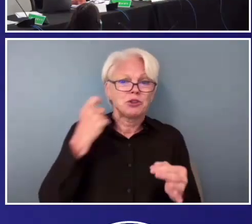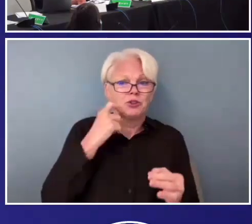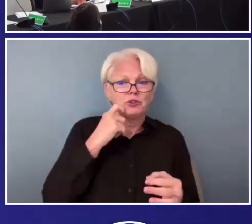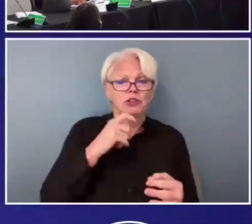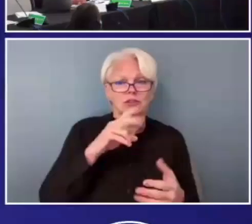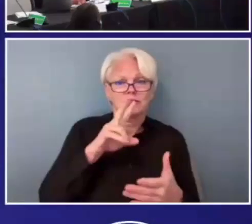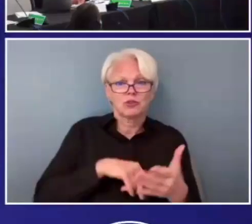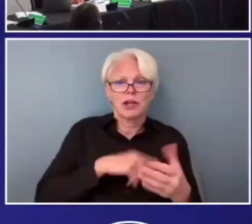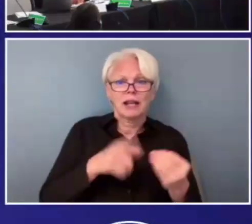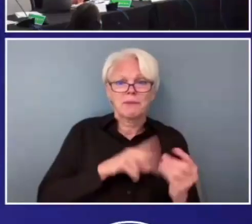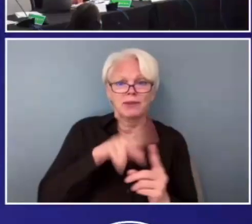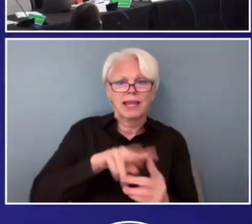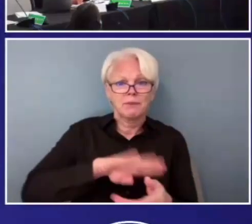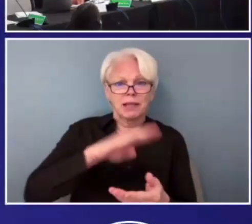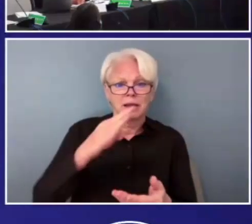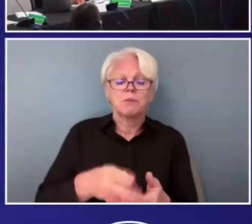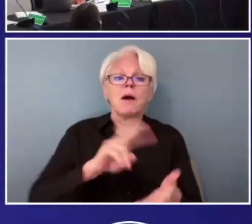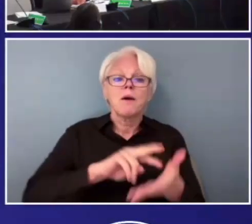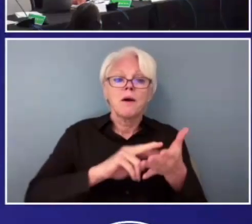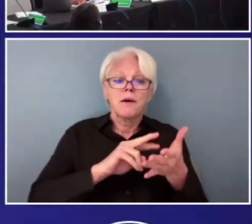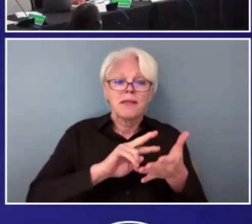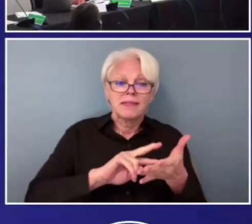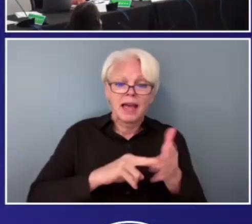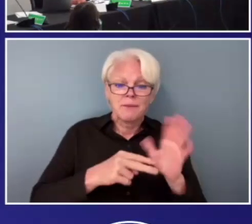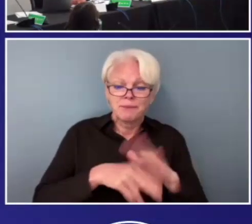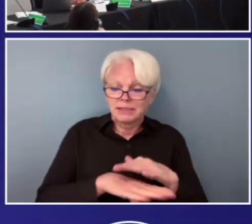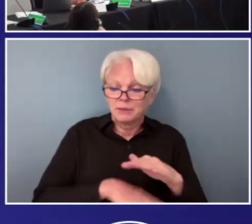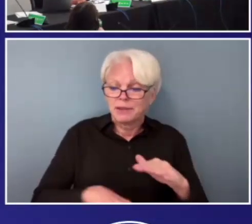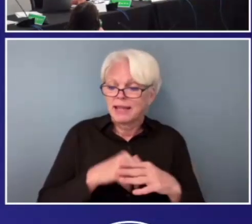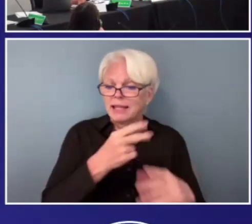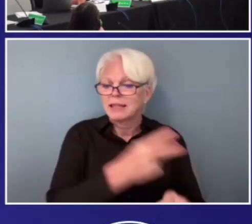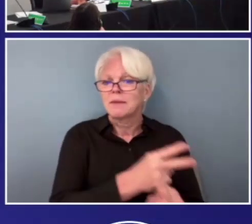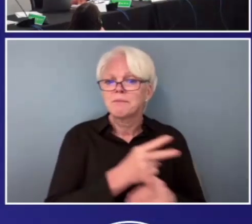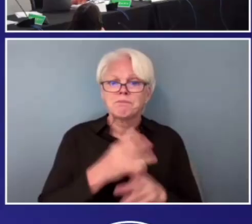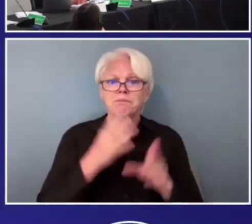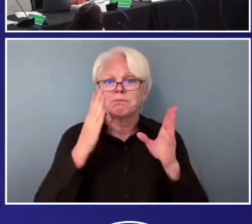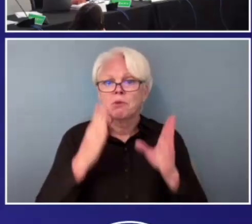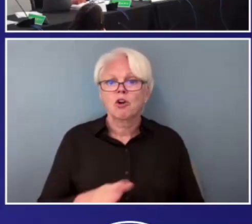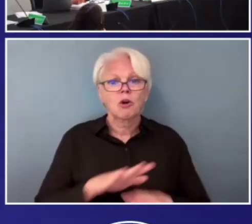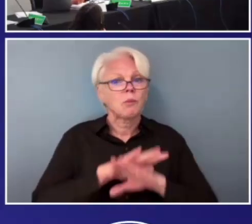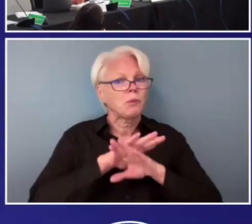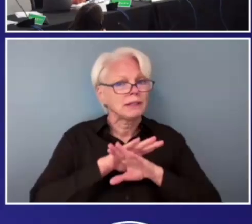what it's basically saying is it's saying that the borrower will not ever pay more